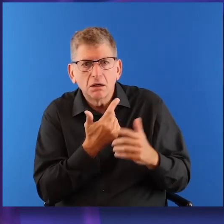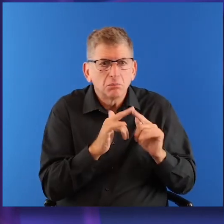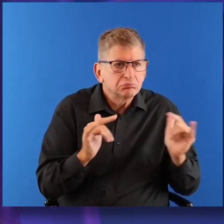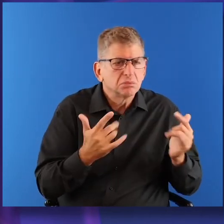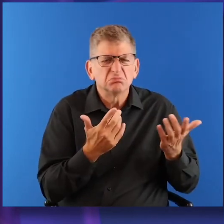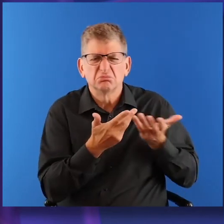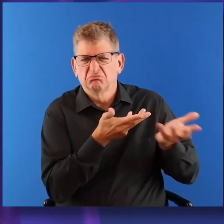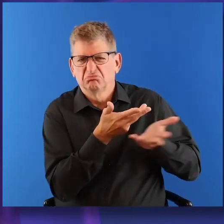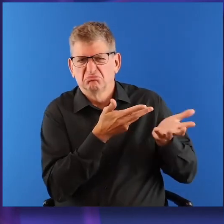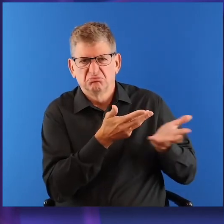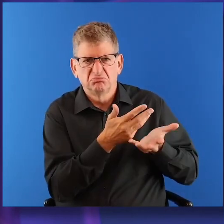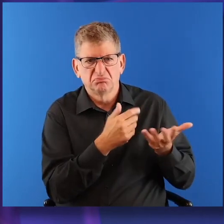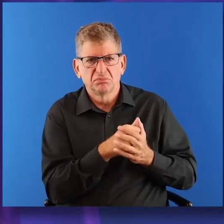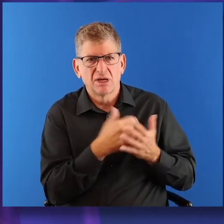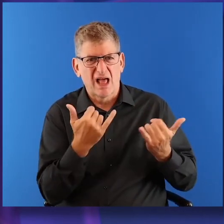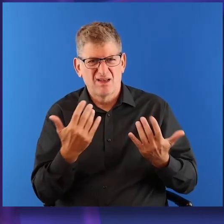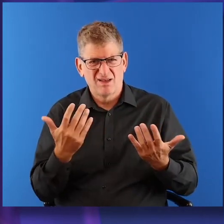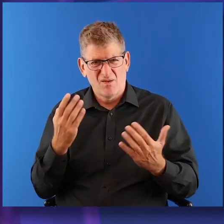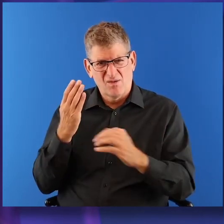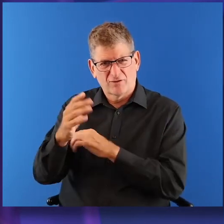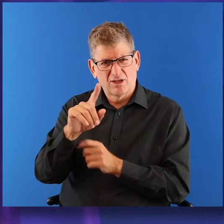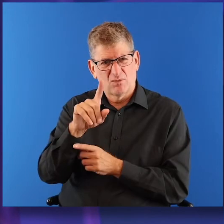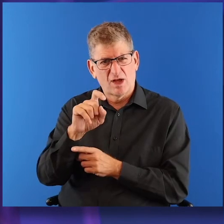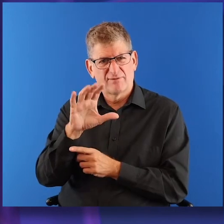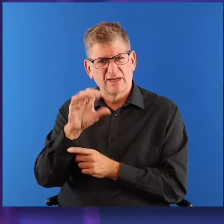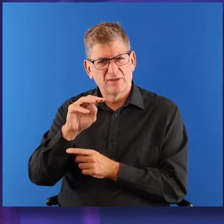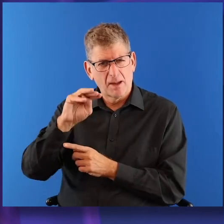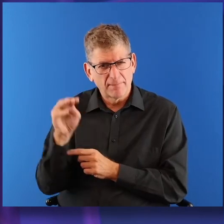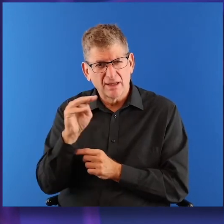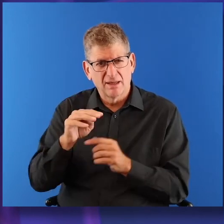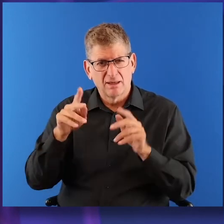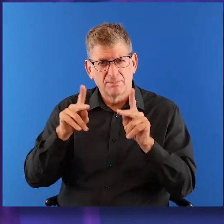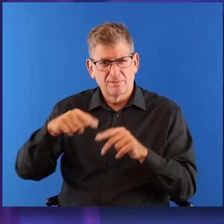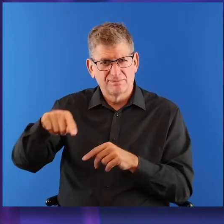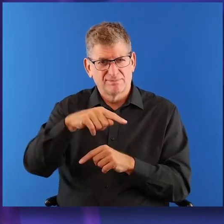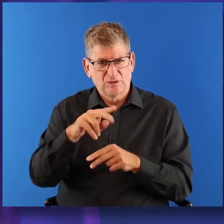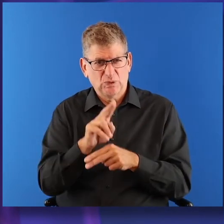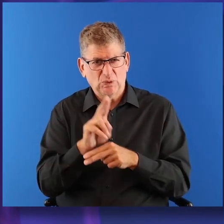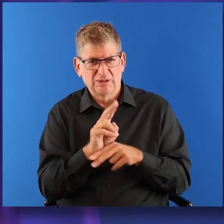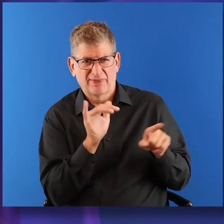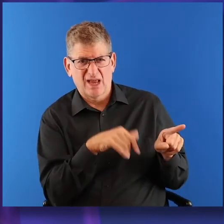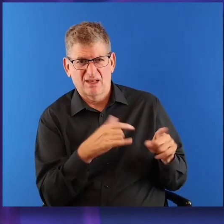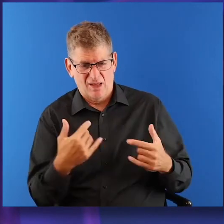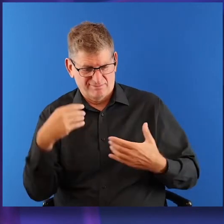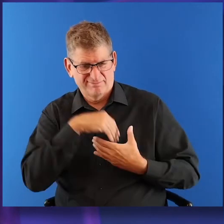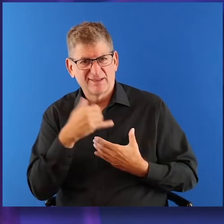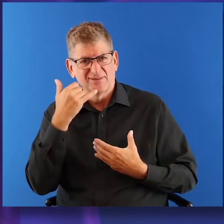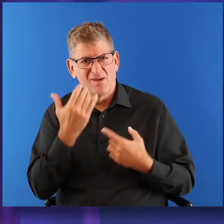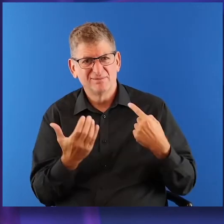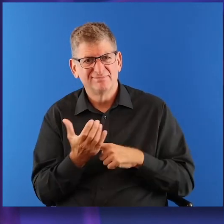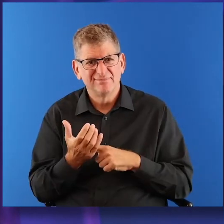their vaccination services as an example, now having over 150 million folks using that in their pocket.